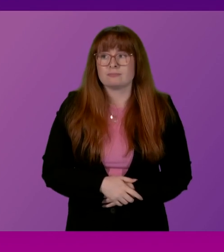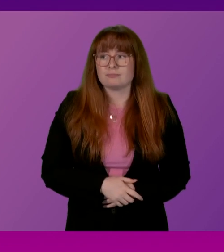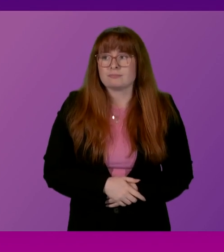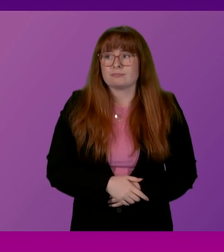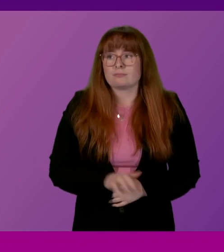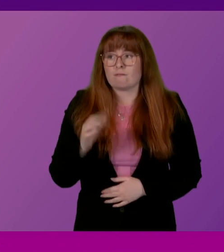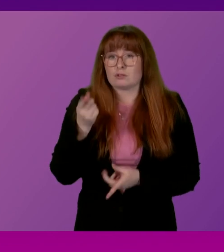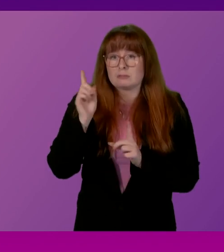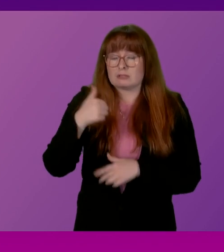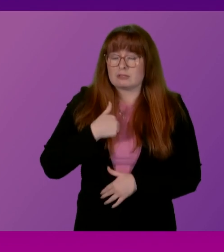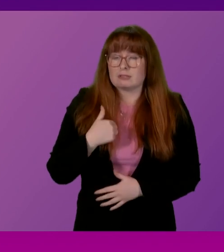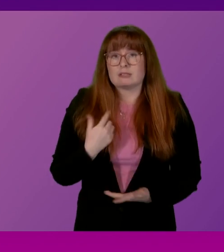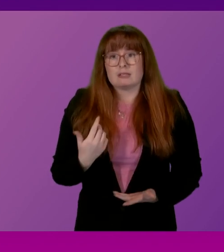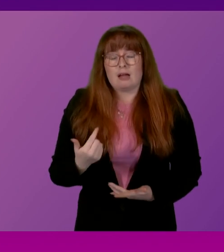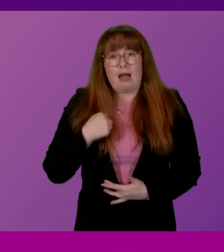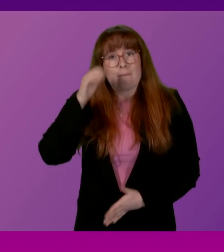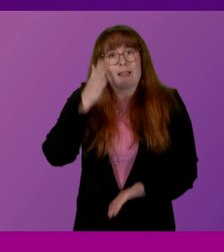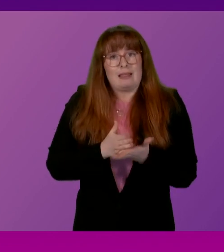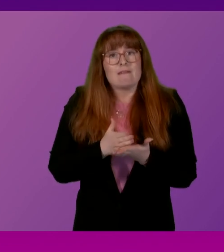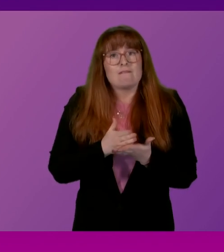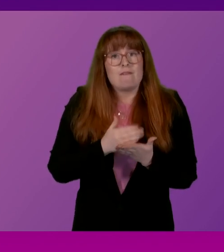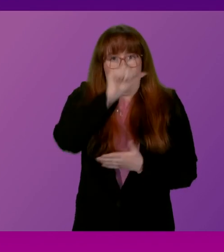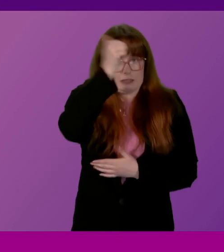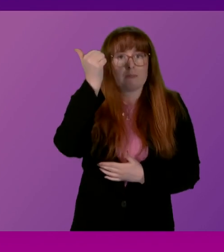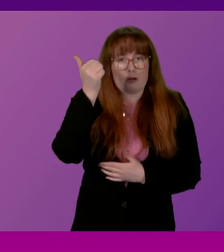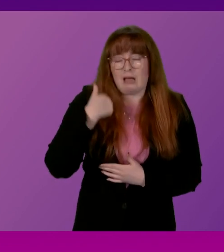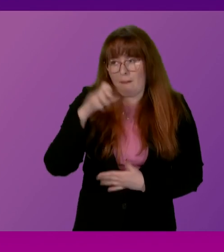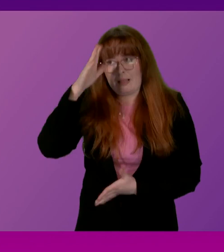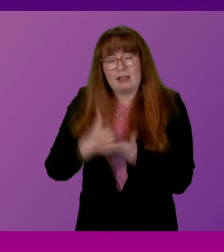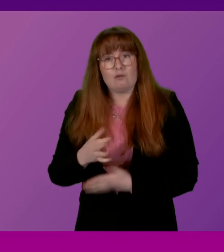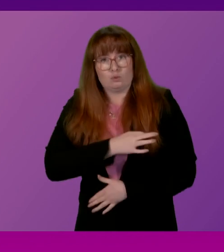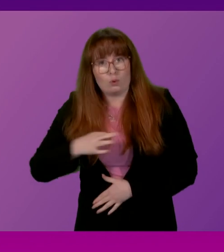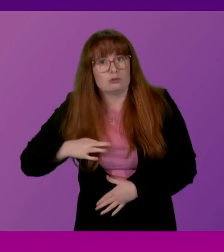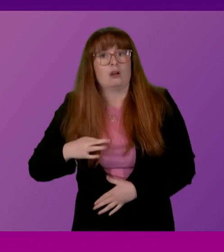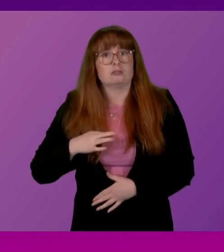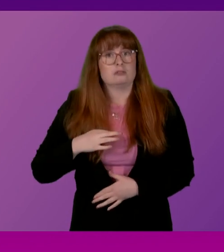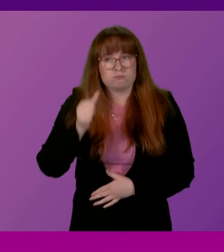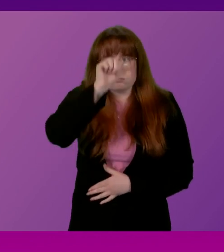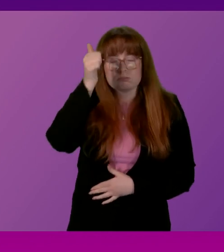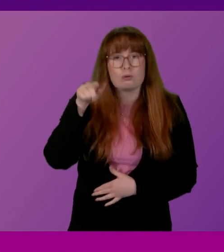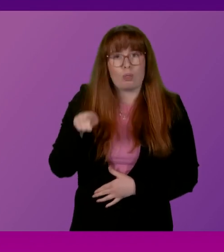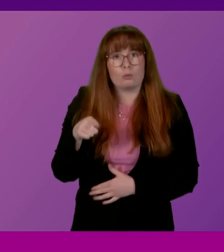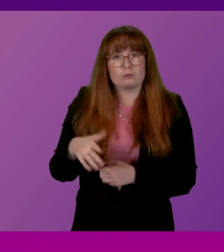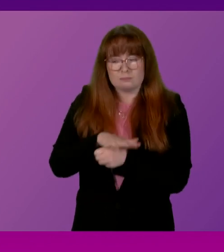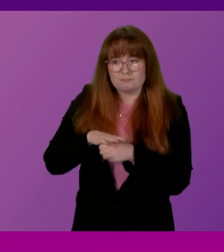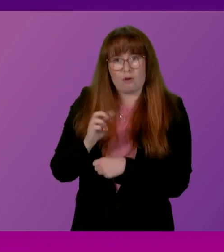I tend to believe the experts, the clinicians and those in the third sector who have worked